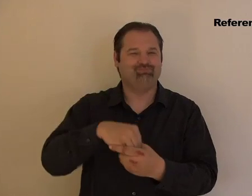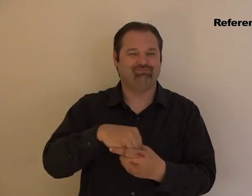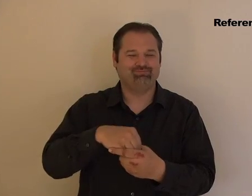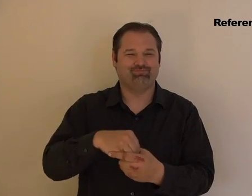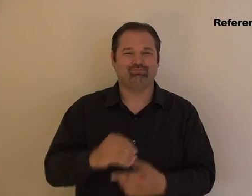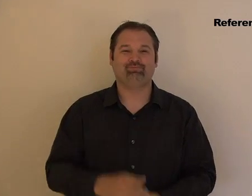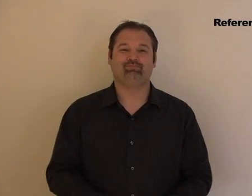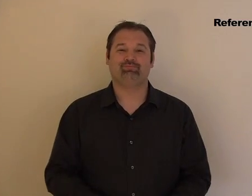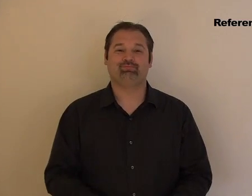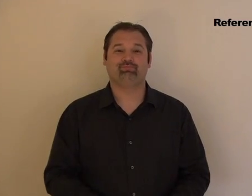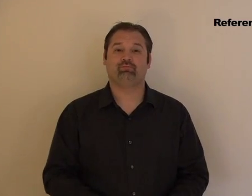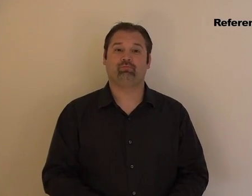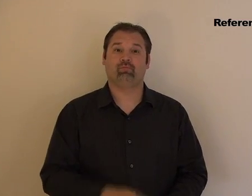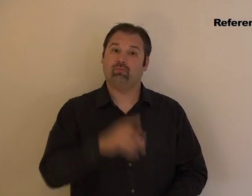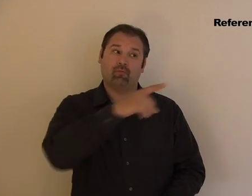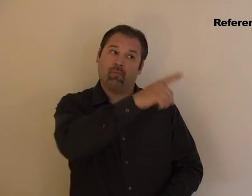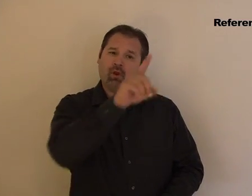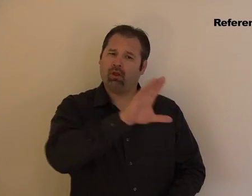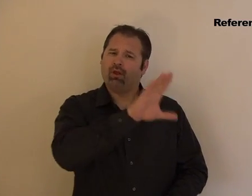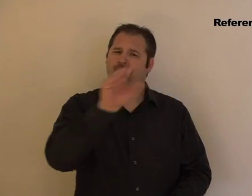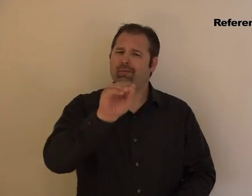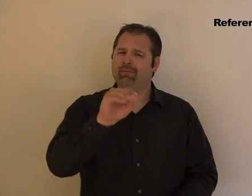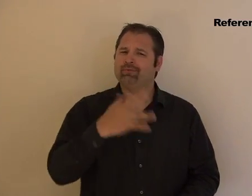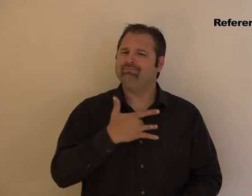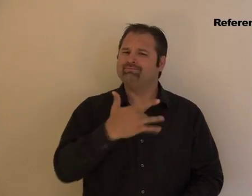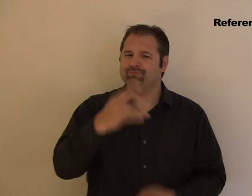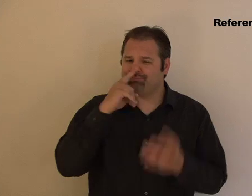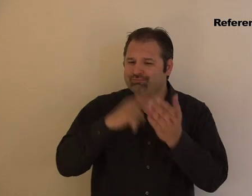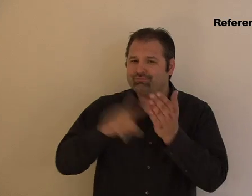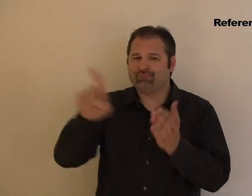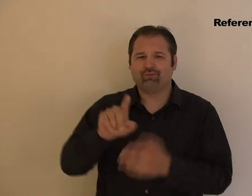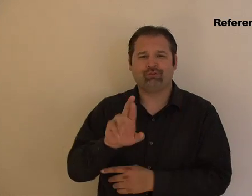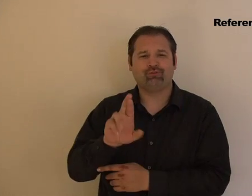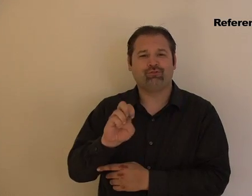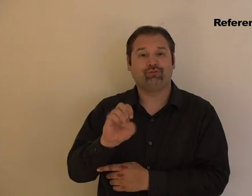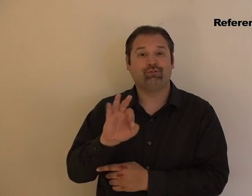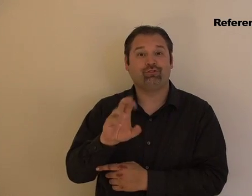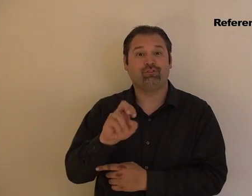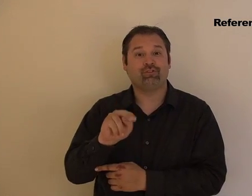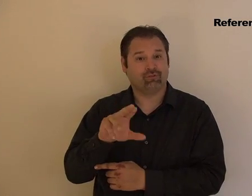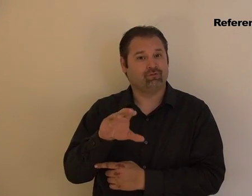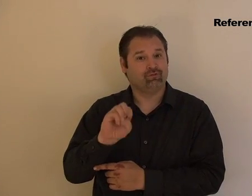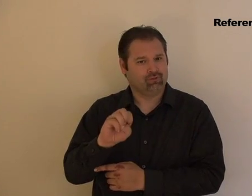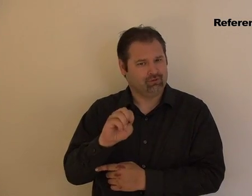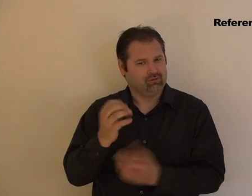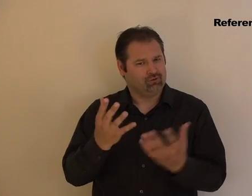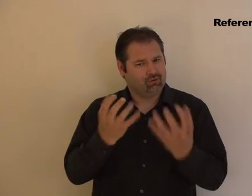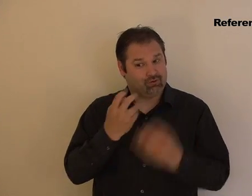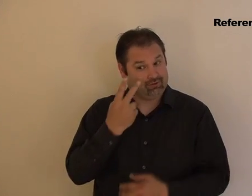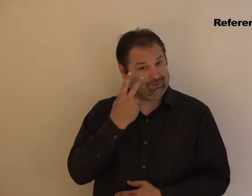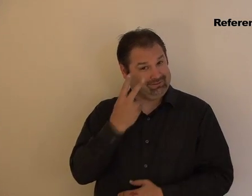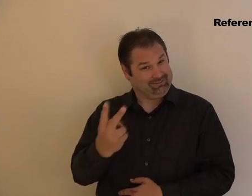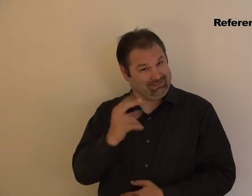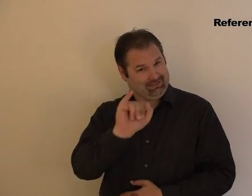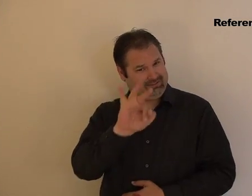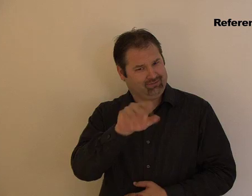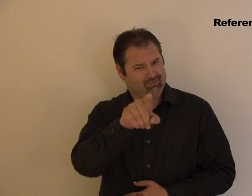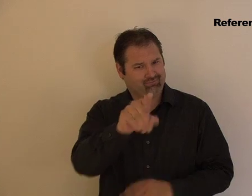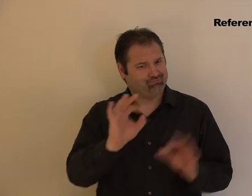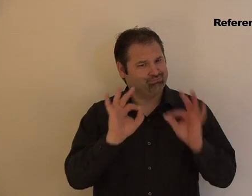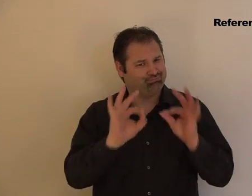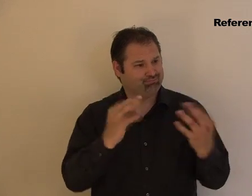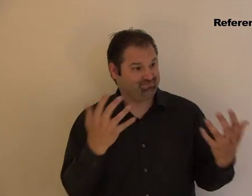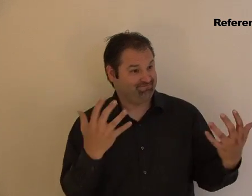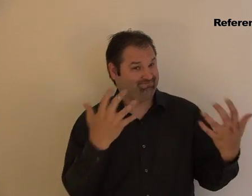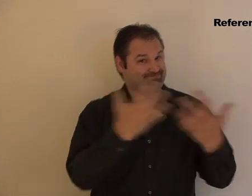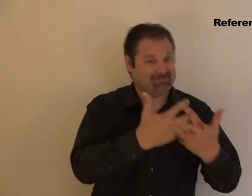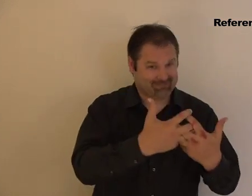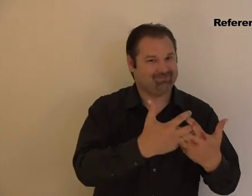fit for the job before they hire you.